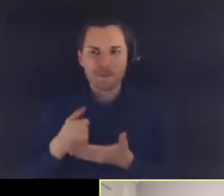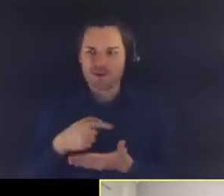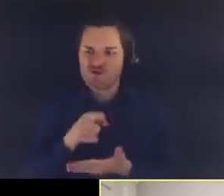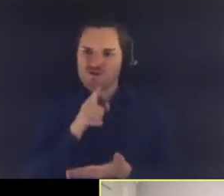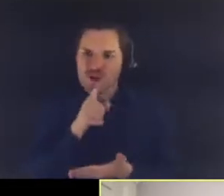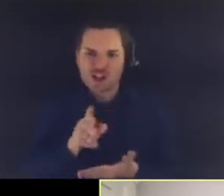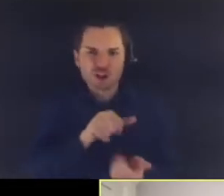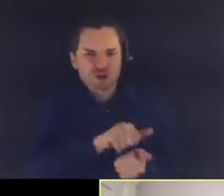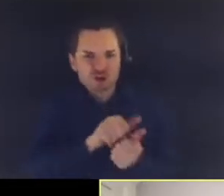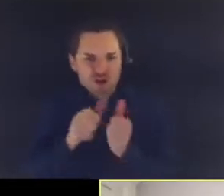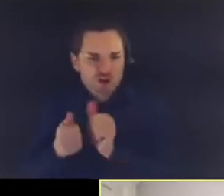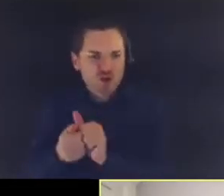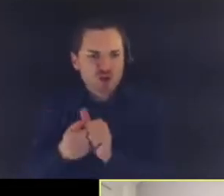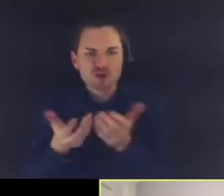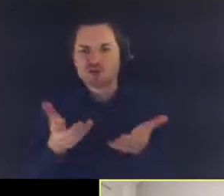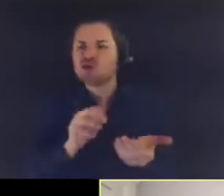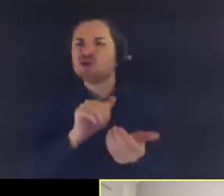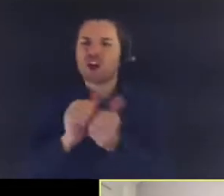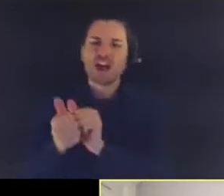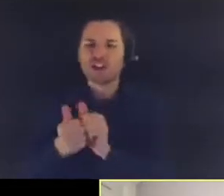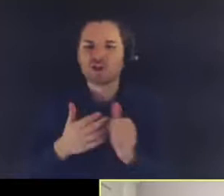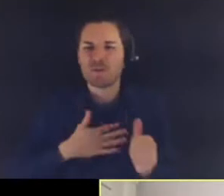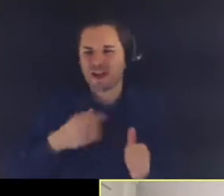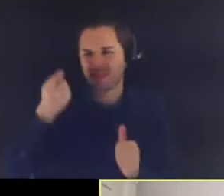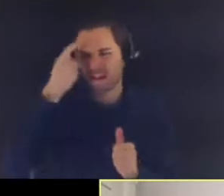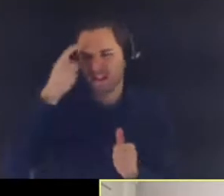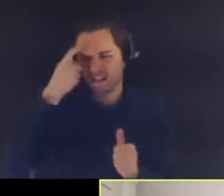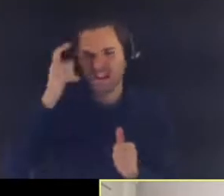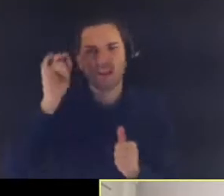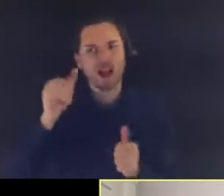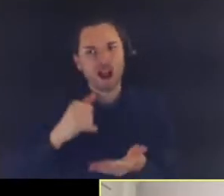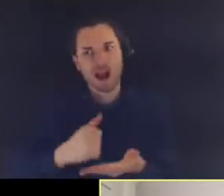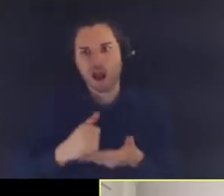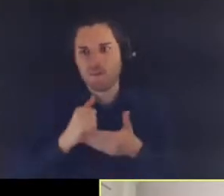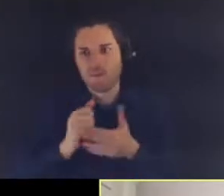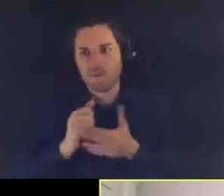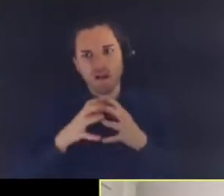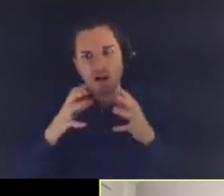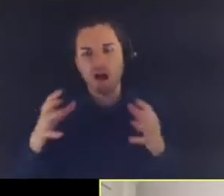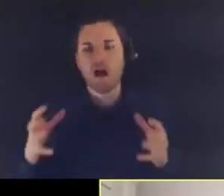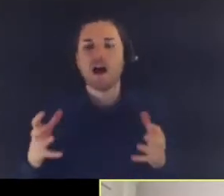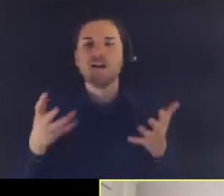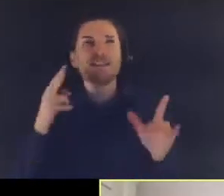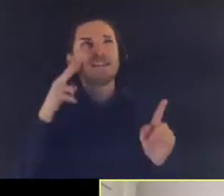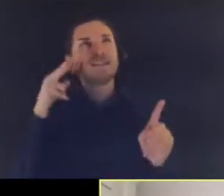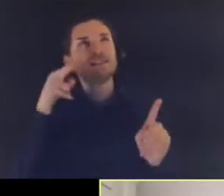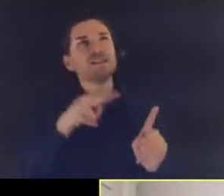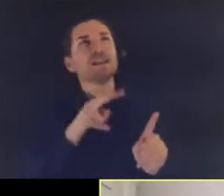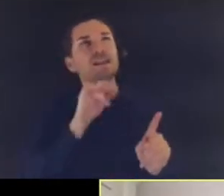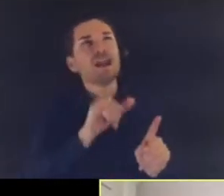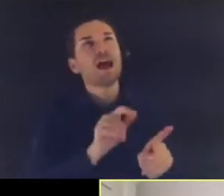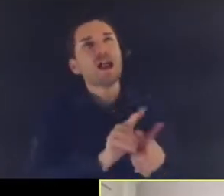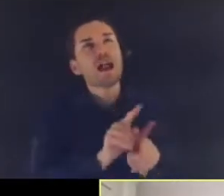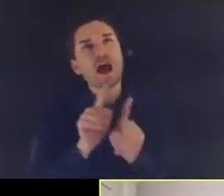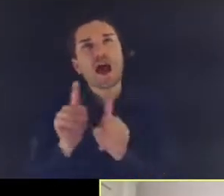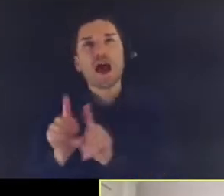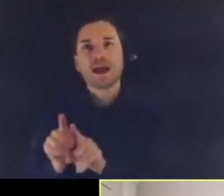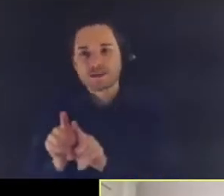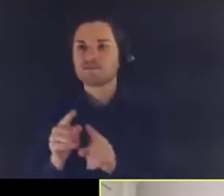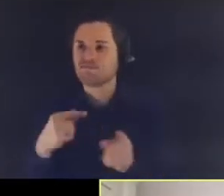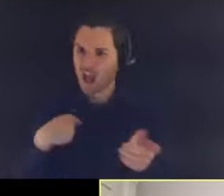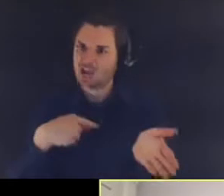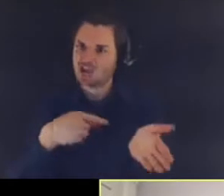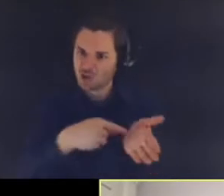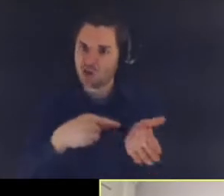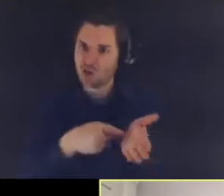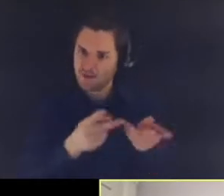it has been really helpful seeing it as we deserve a sear at the table, and it does not